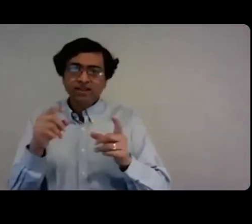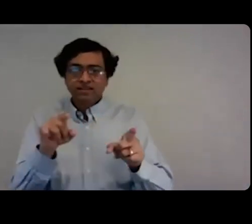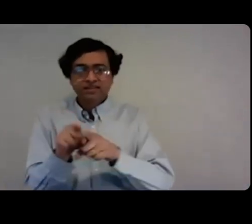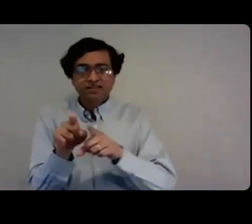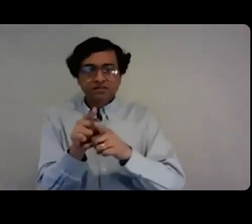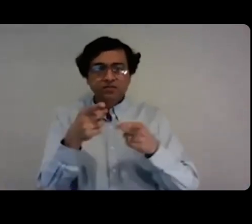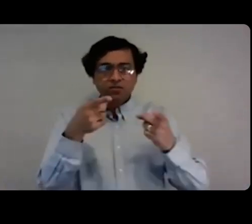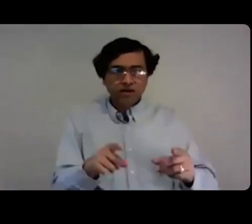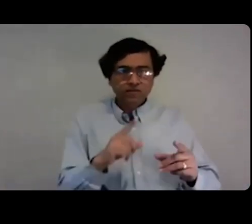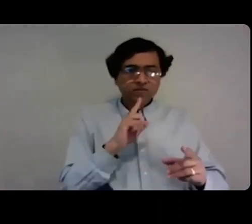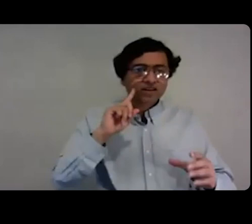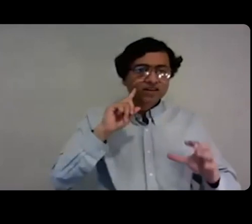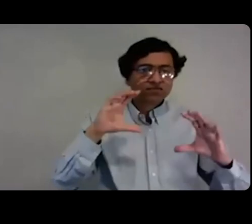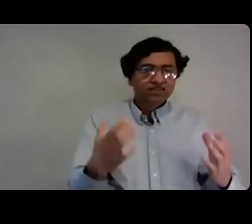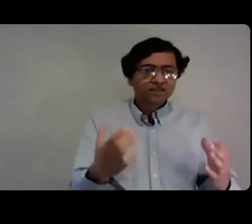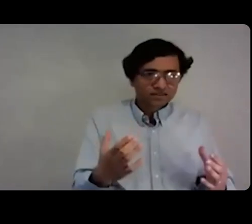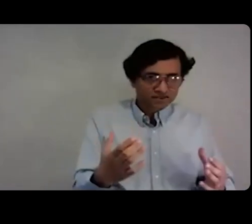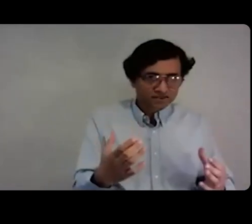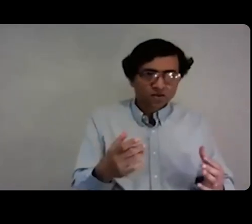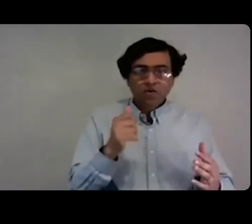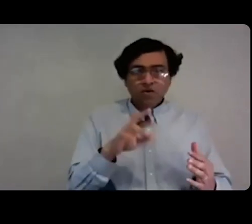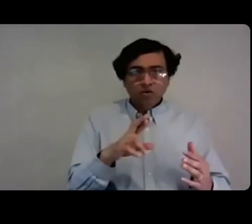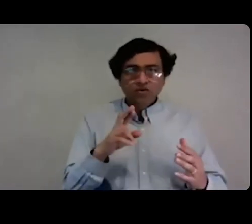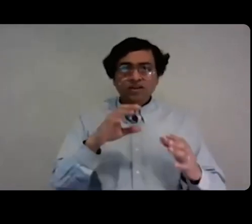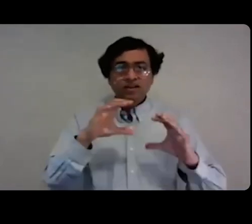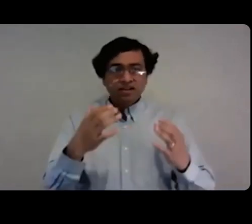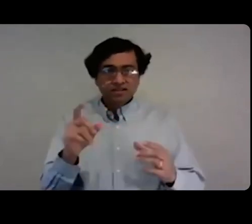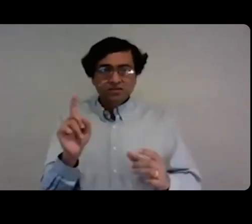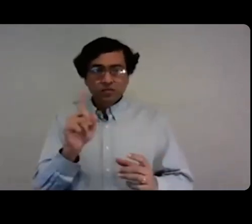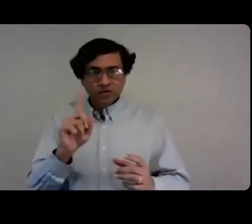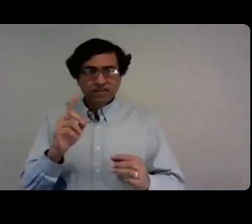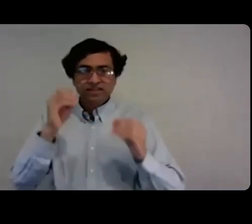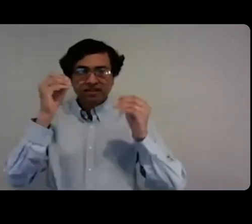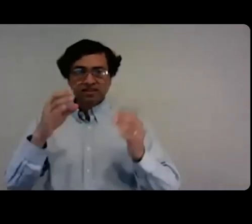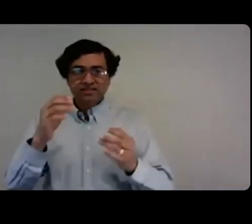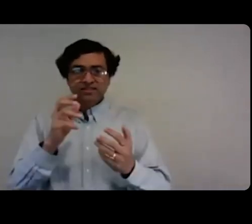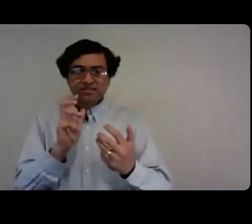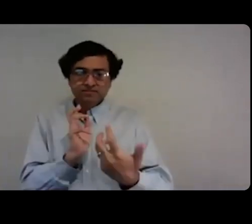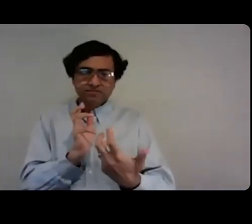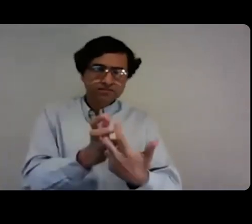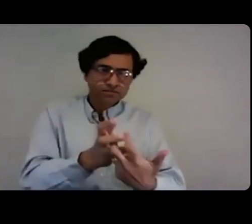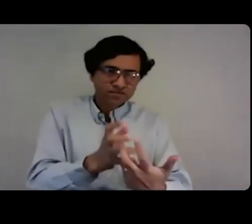today, looking at the slides and then looking at the content, which is how it would be